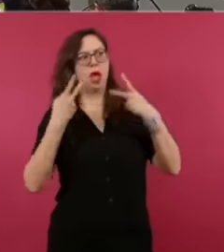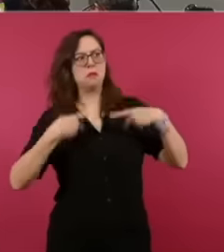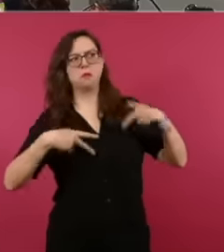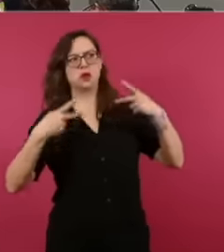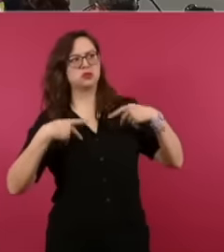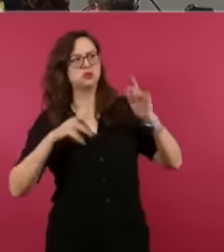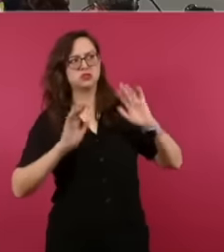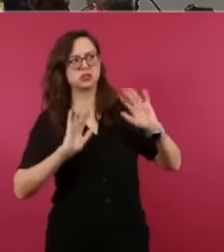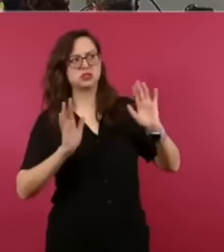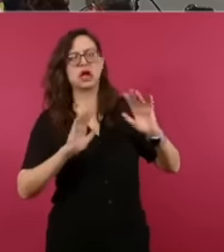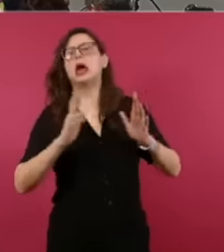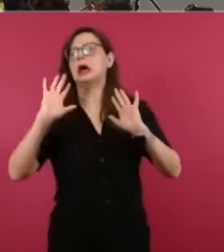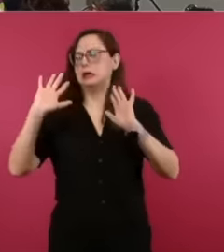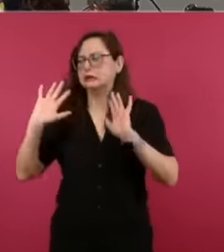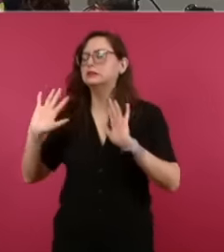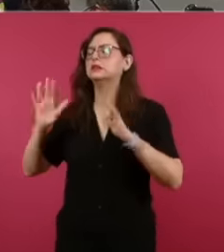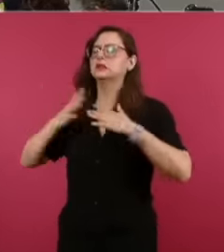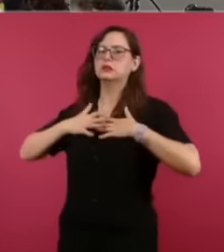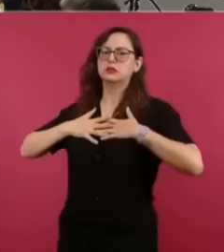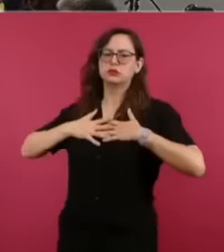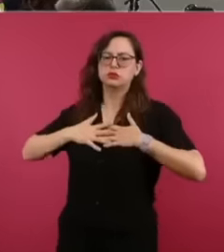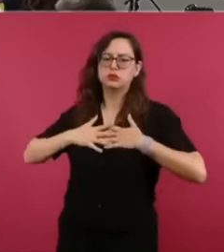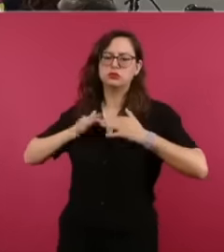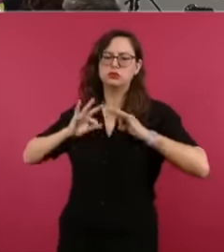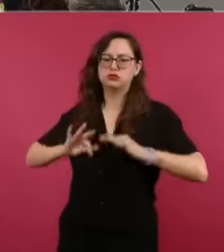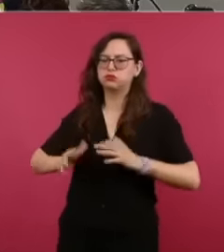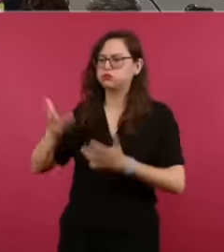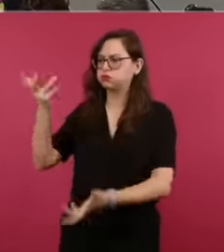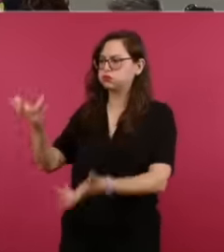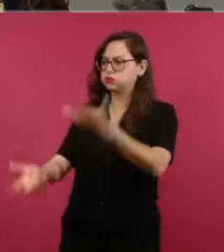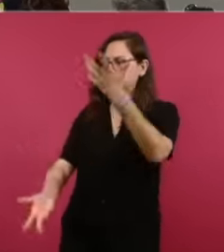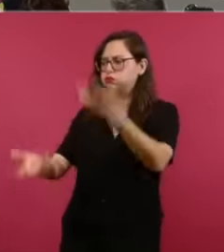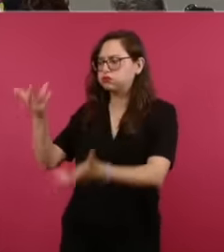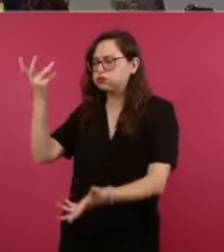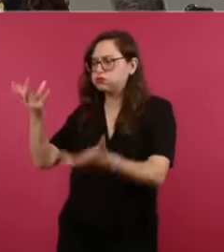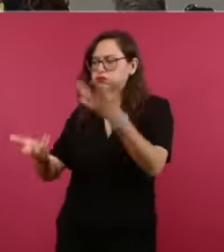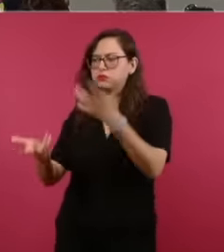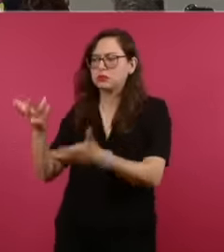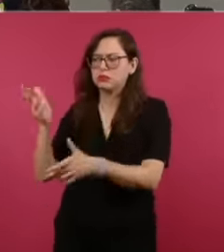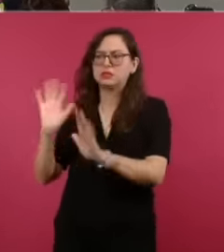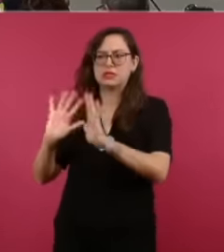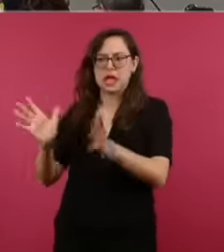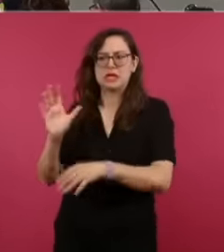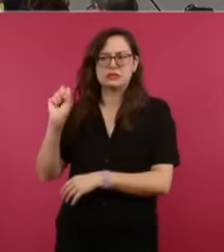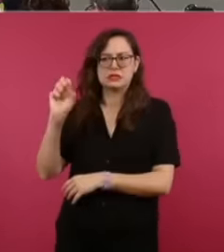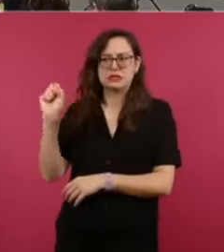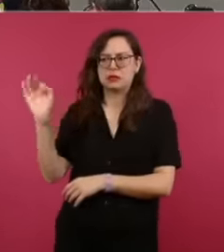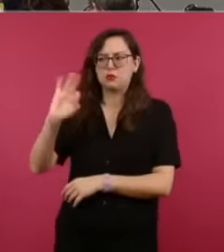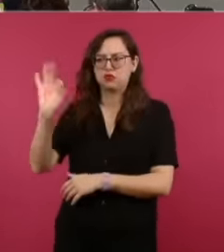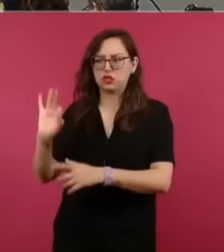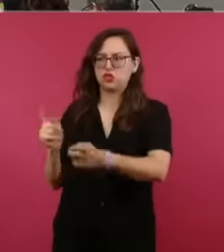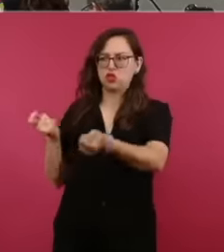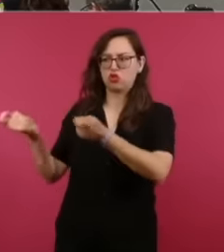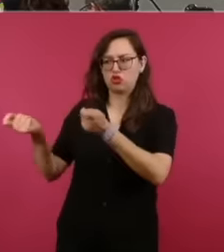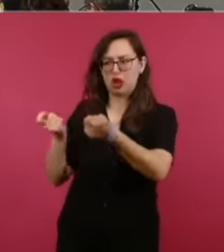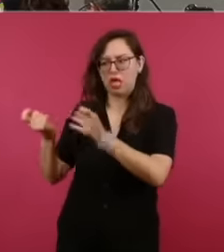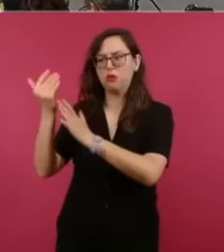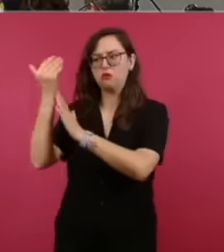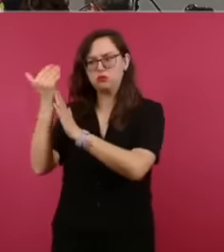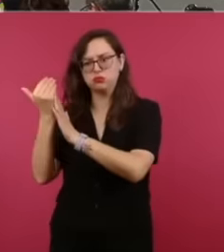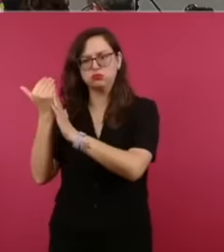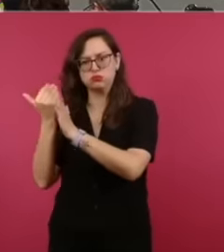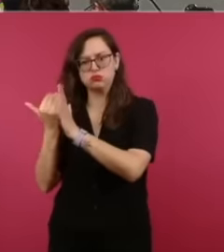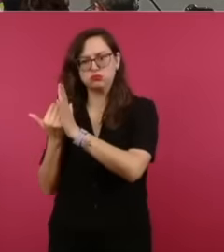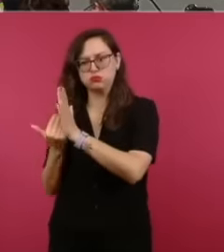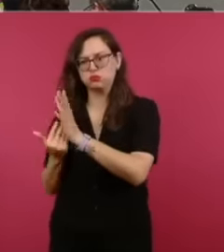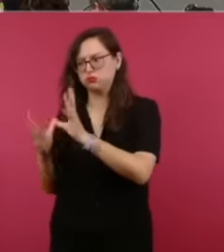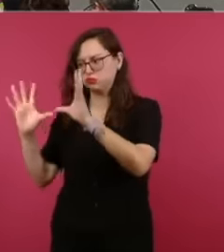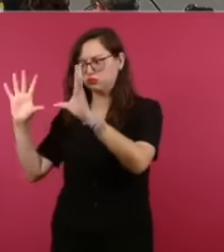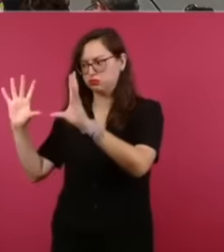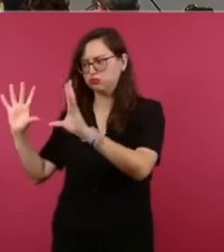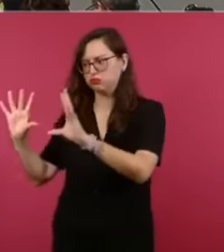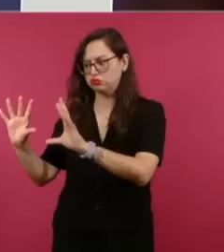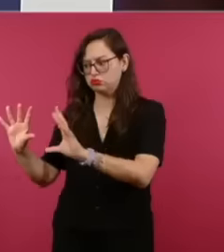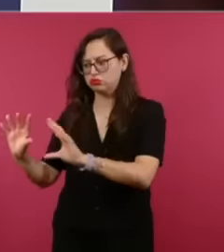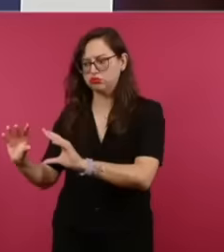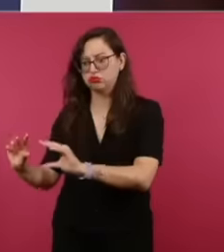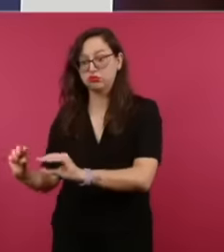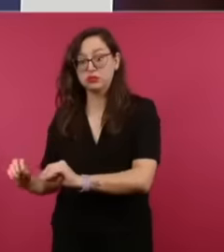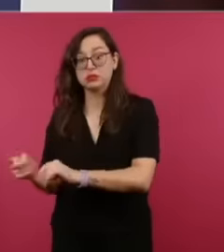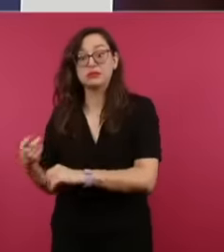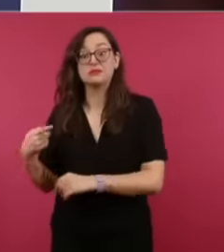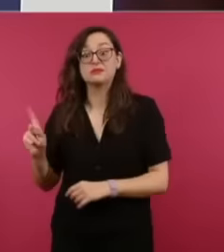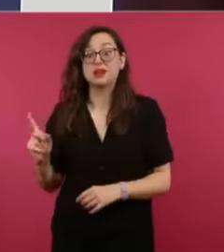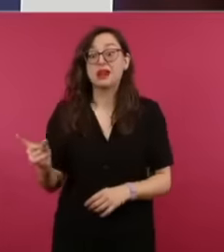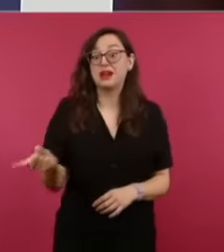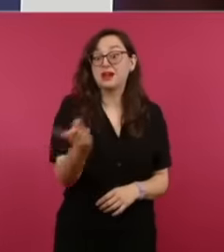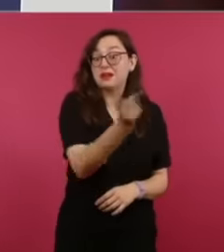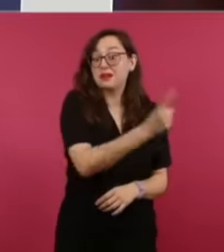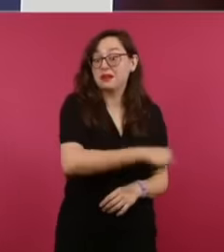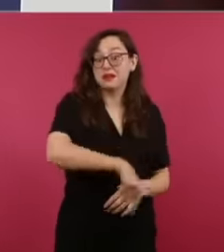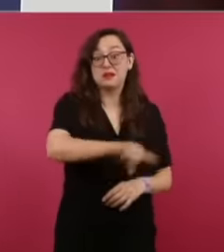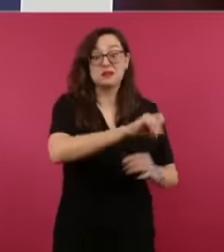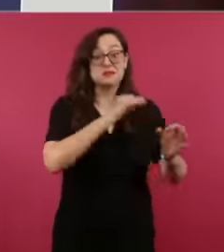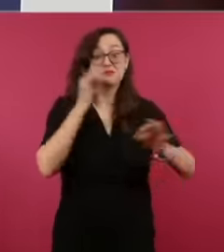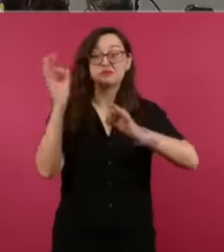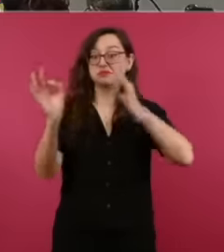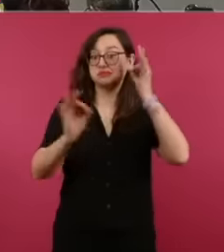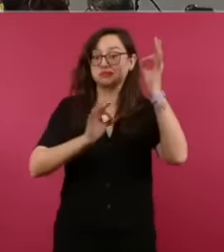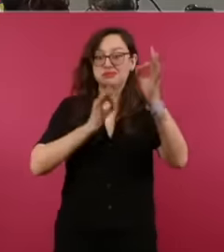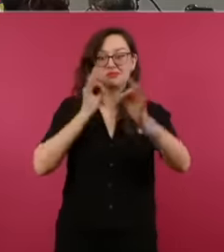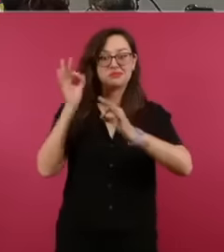we have in the morning there was a control according to the report of 60 but everything onward now to